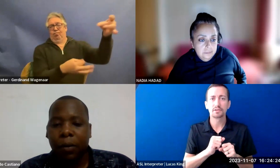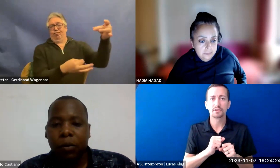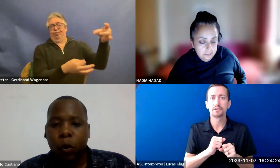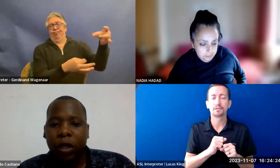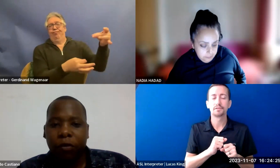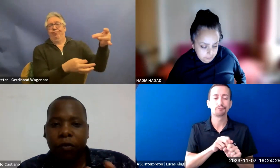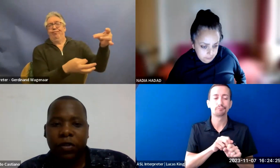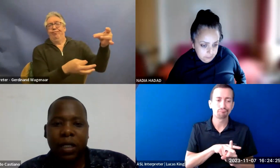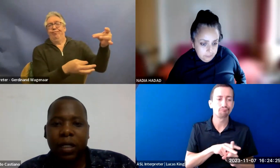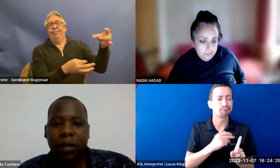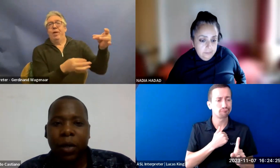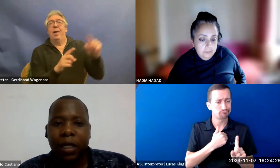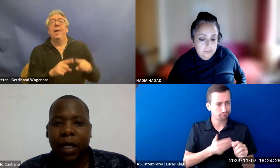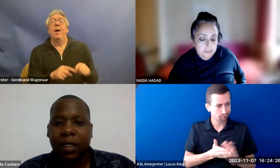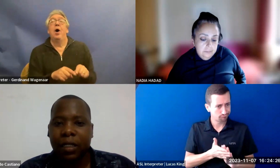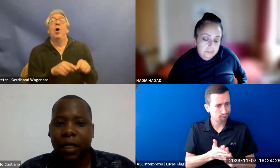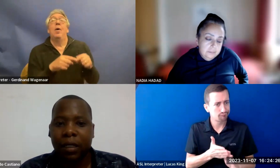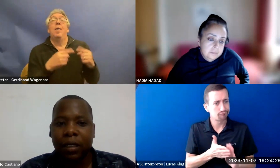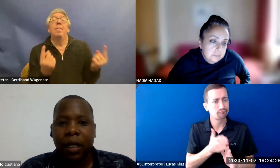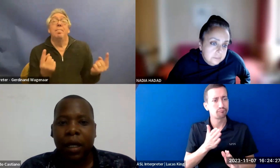But we have seen in many cases